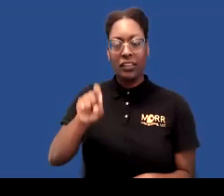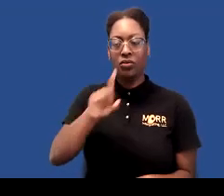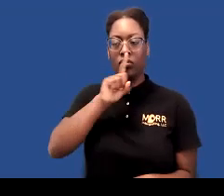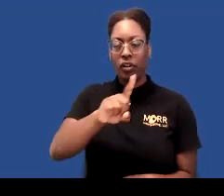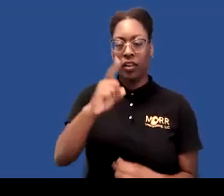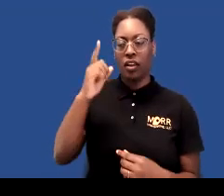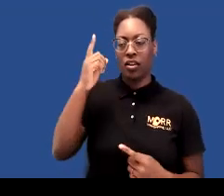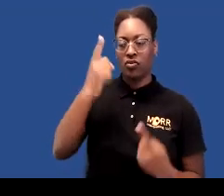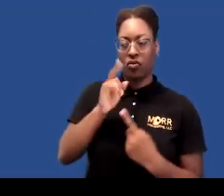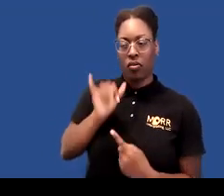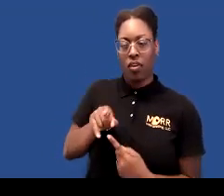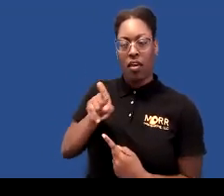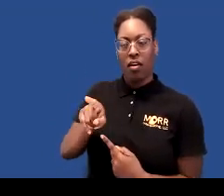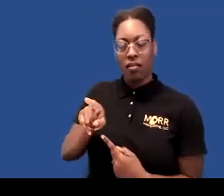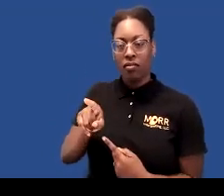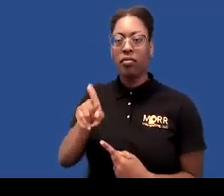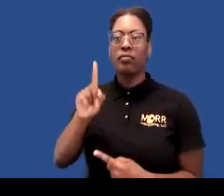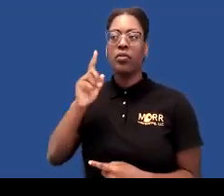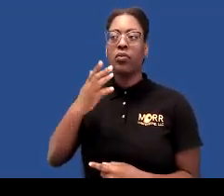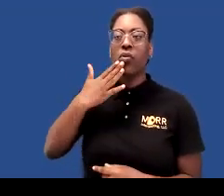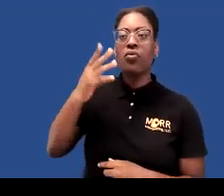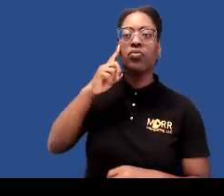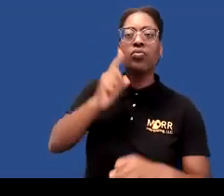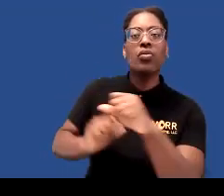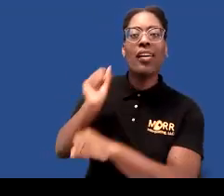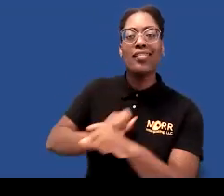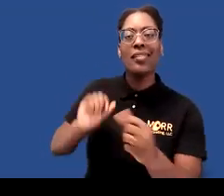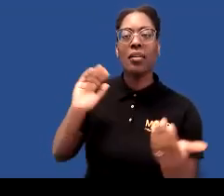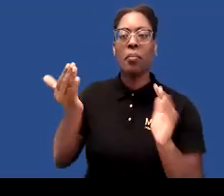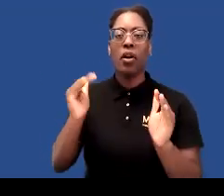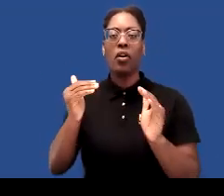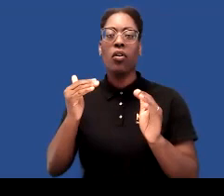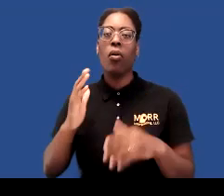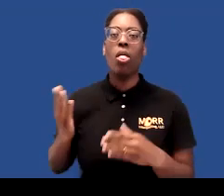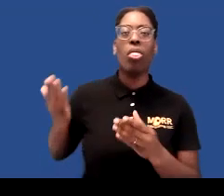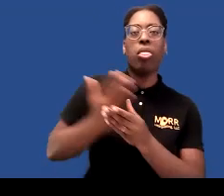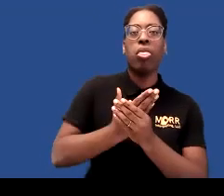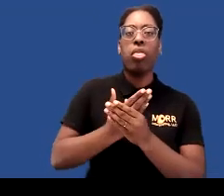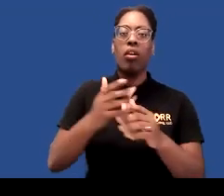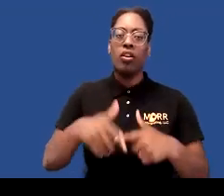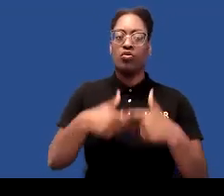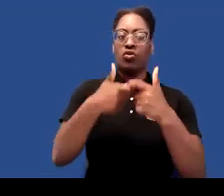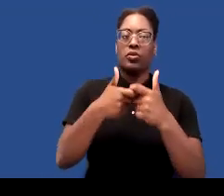a valid option for students, rather than a subpar alternative. In particular, this presentation also aims to help writing center practitioners